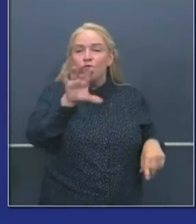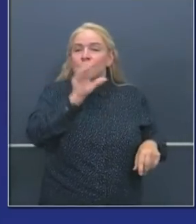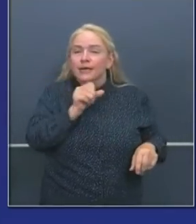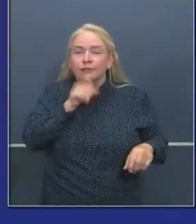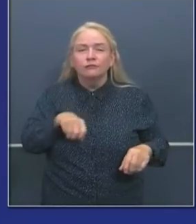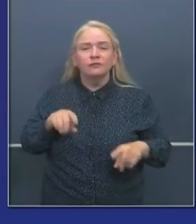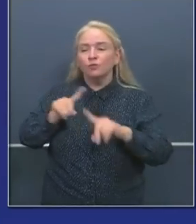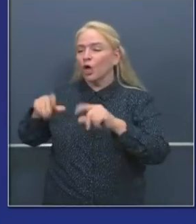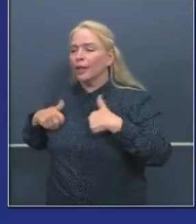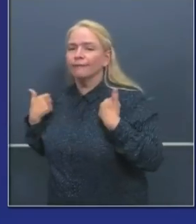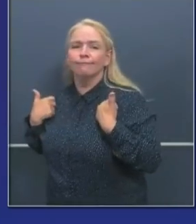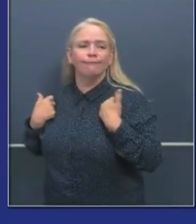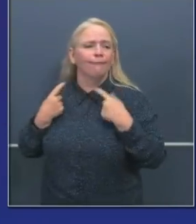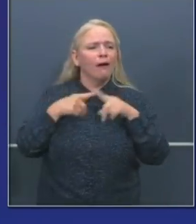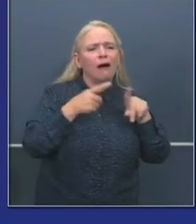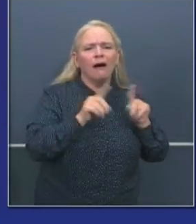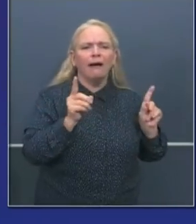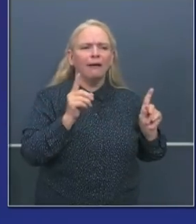BREAK THE BARRIERS AND MEETING